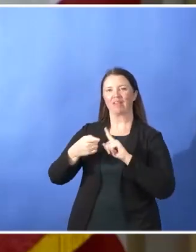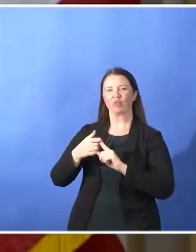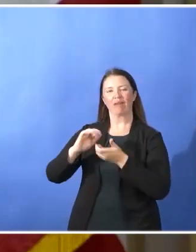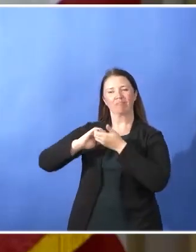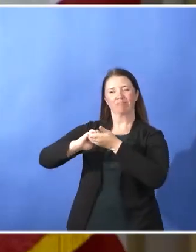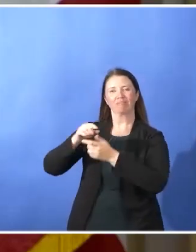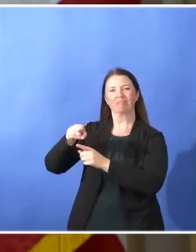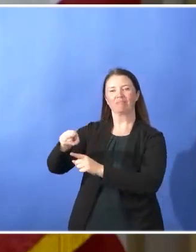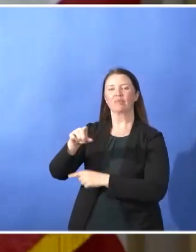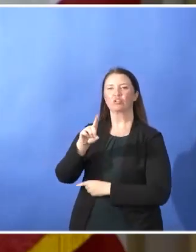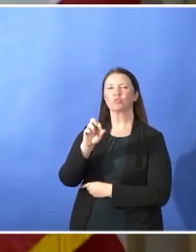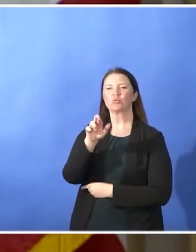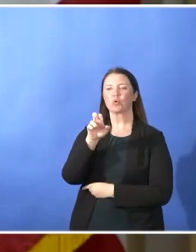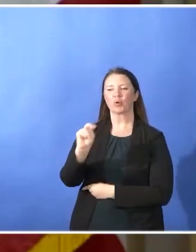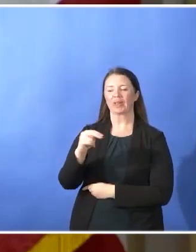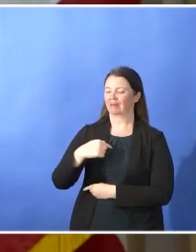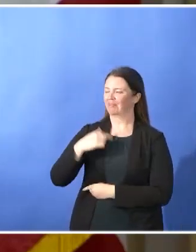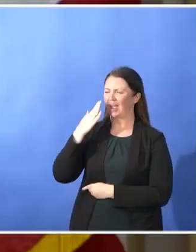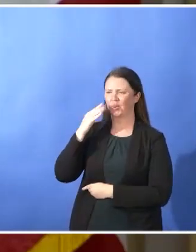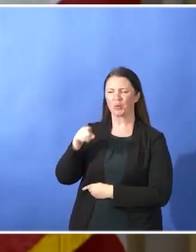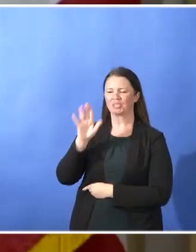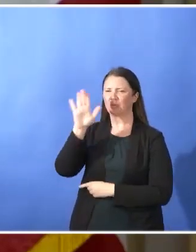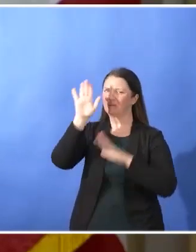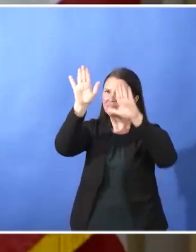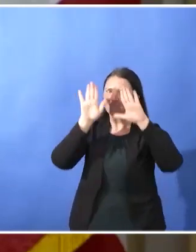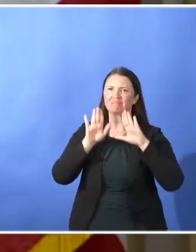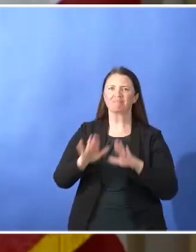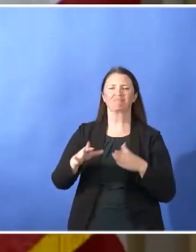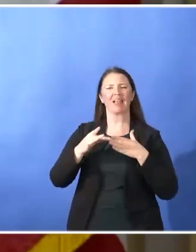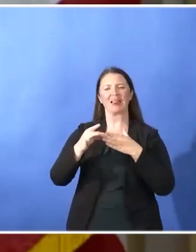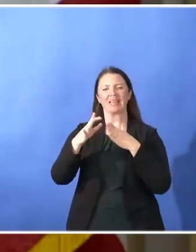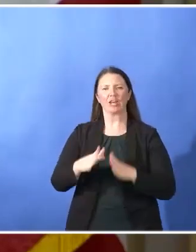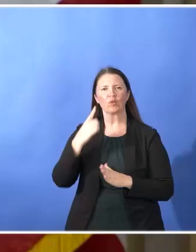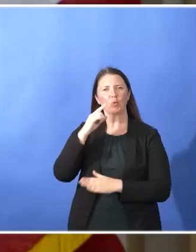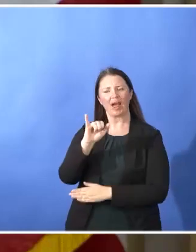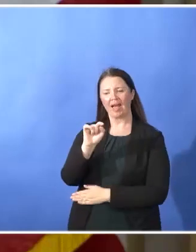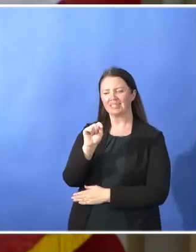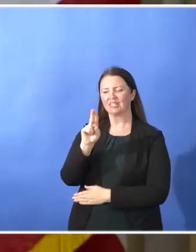KNOW WILL BE A TERRIFIC LEADER AND GREAT FRIEND TO THIS AGENCY. MADAM SECRETARY, WILL YOU PLEASE INTRODUCE OUR AGENDA